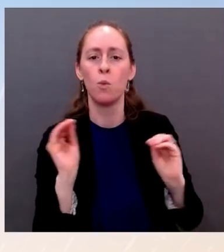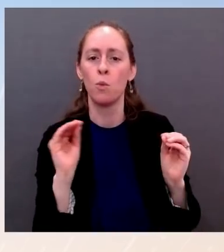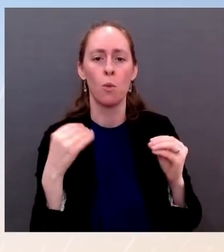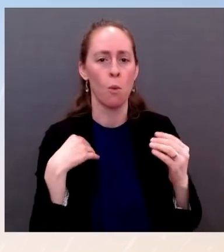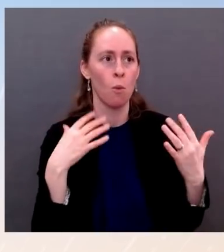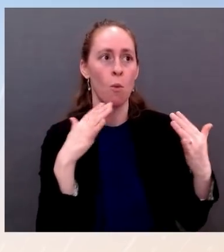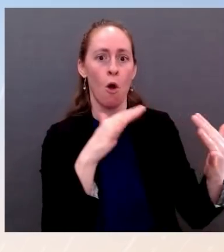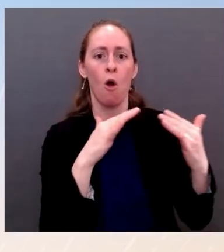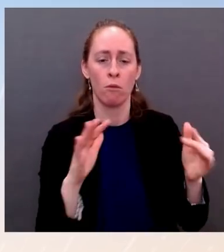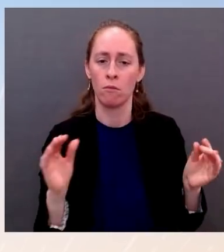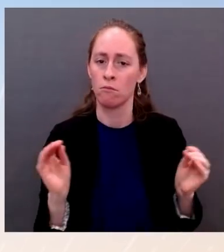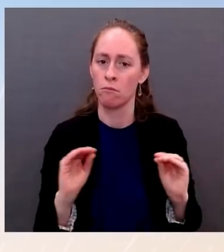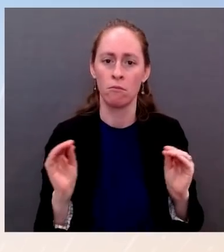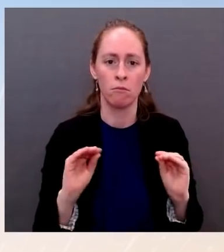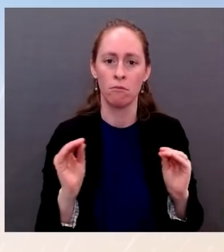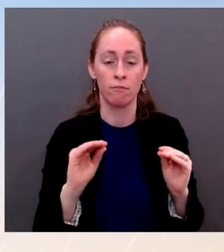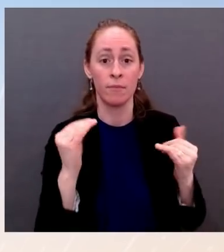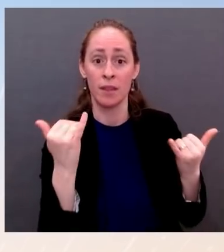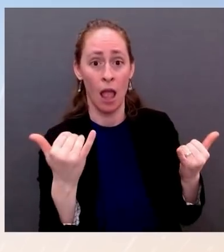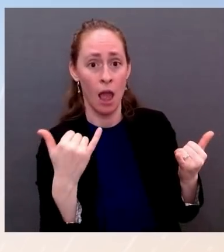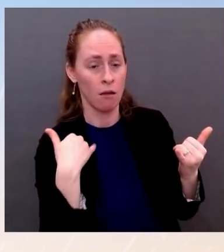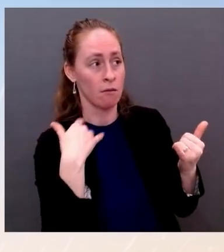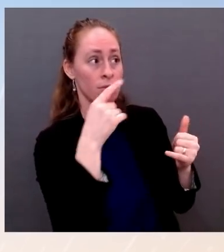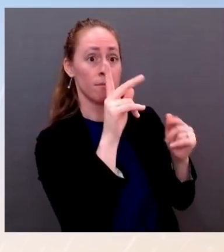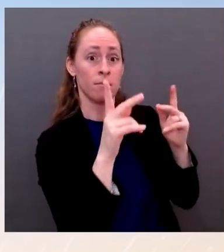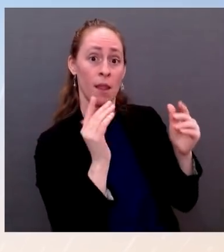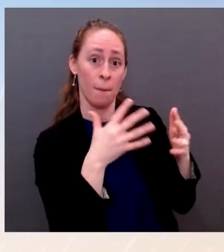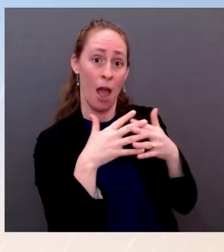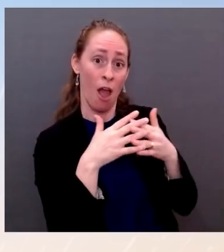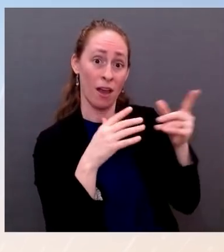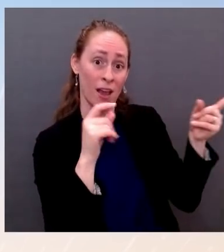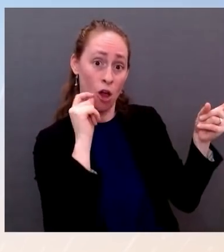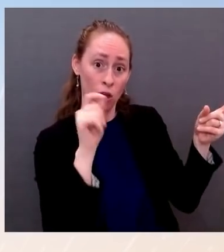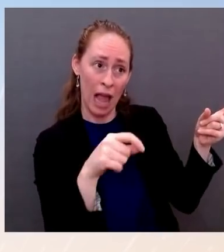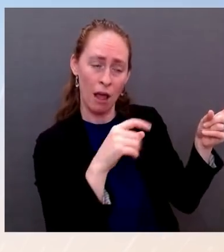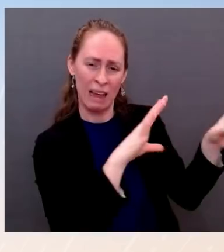about what the security circumstances are on the ground. And I think it's important for the American public